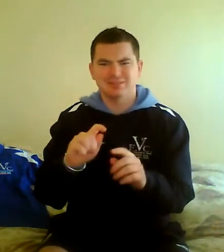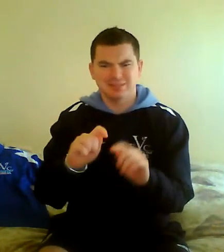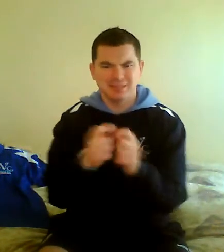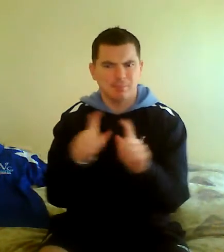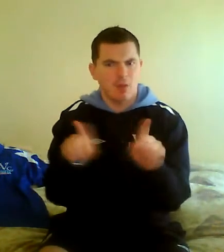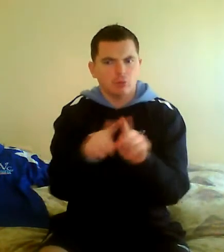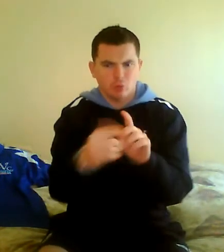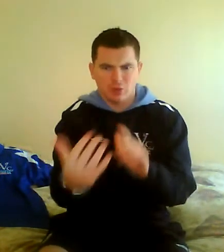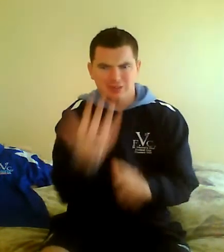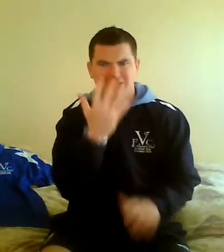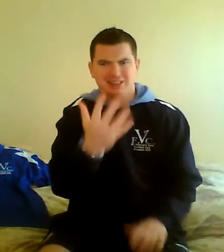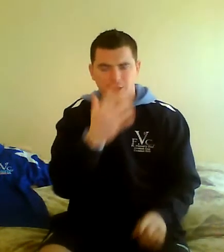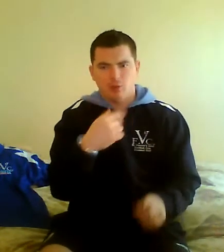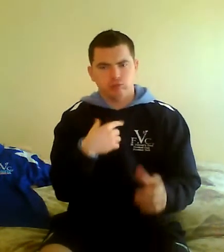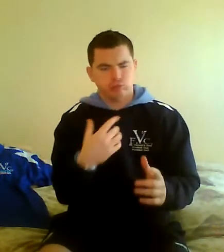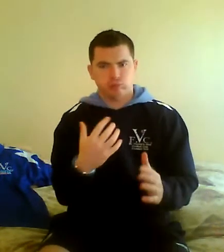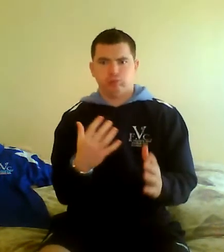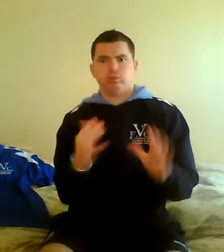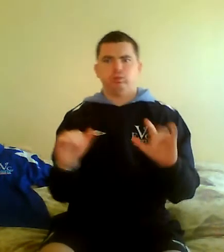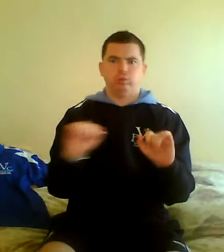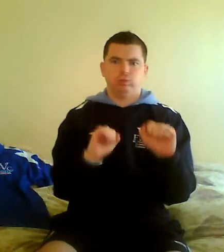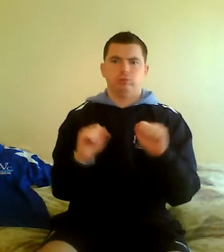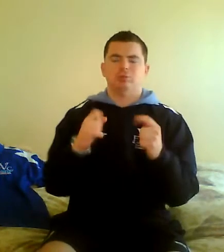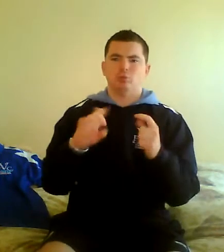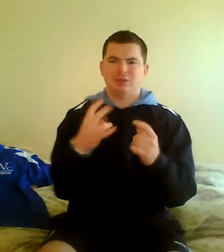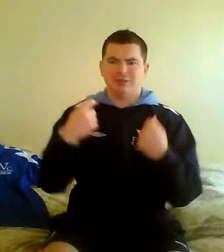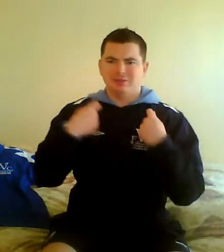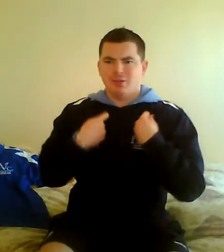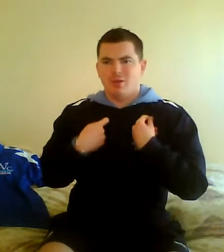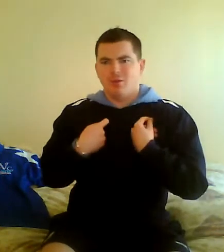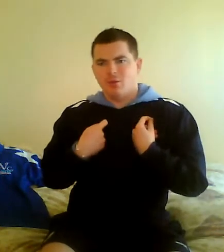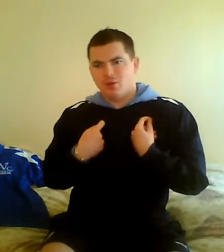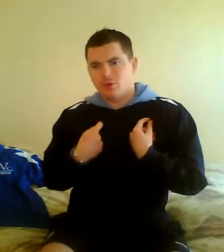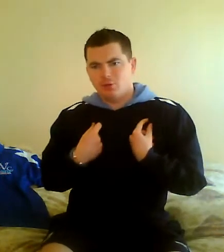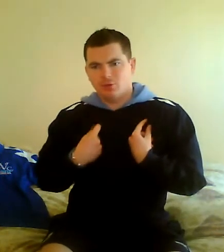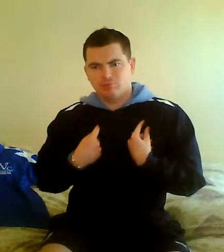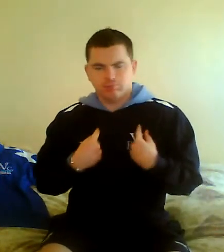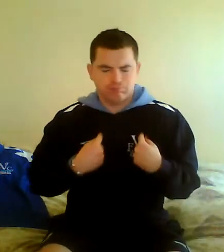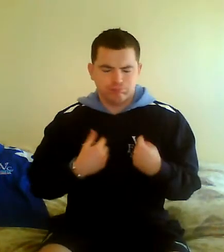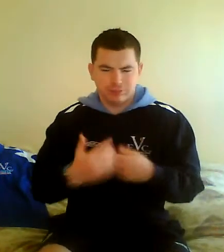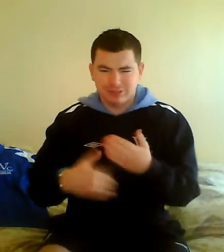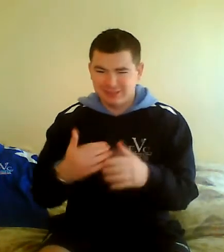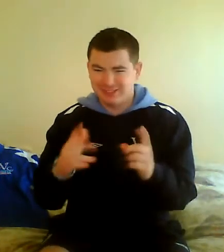They also launched attacks of their own which tired us quickly